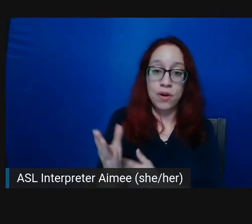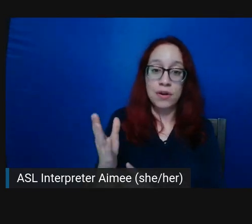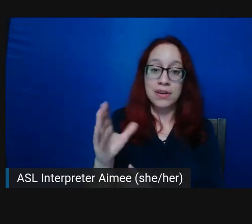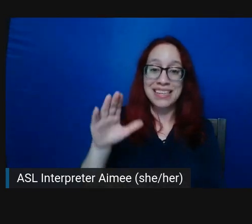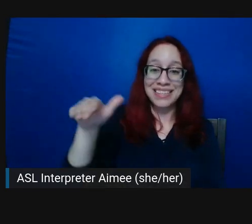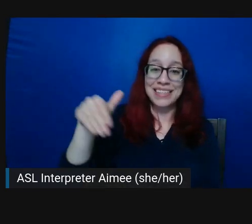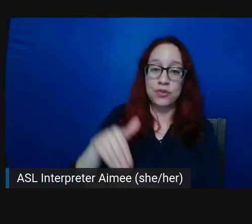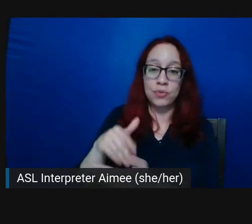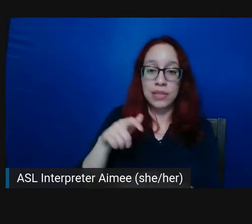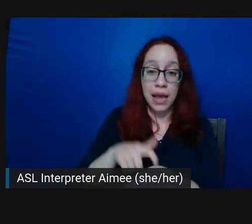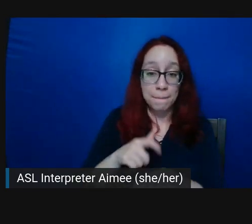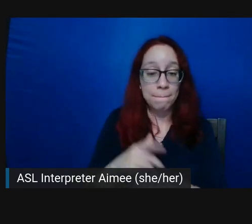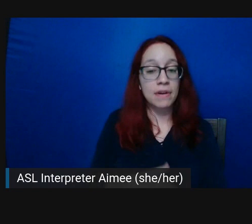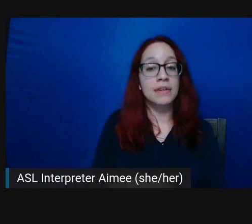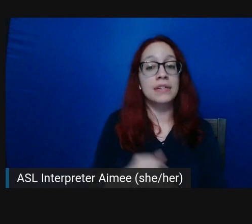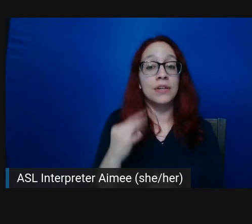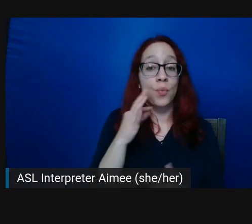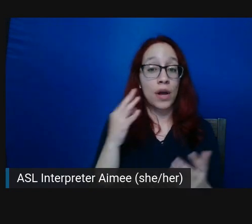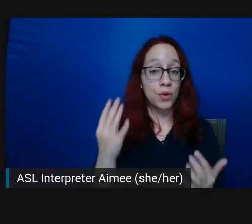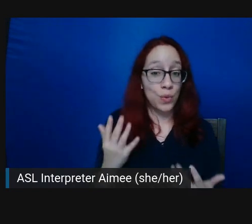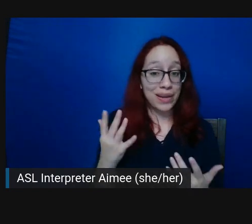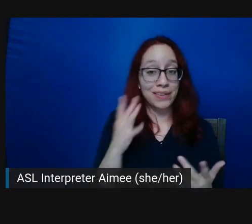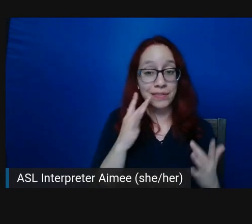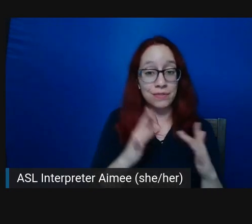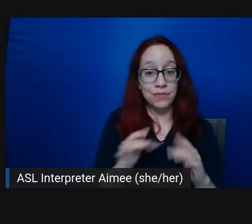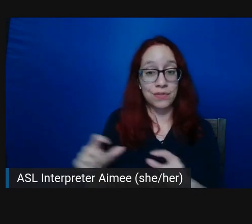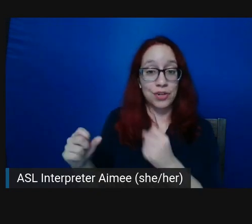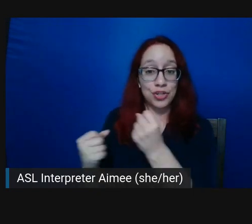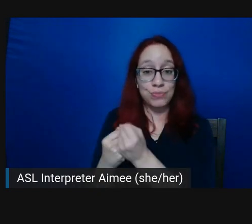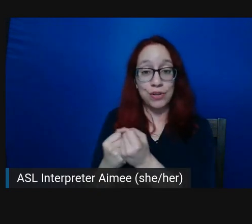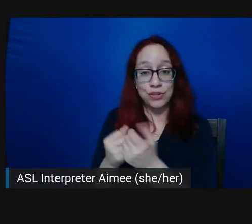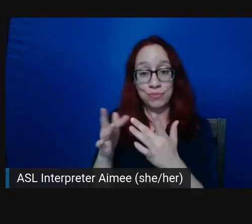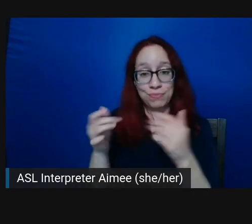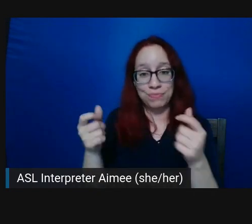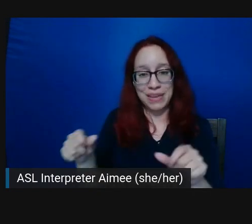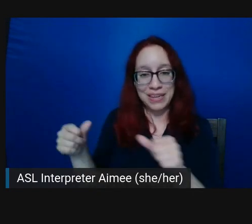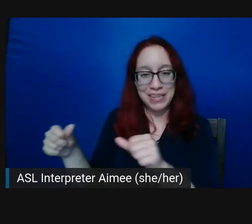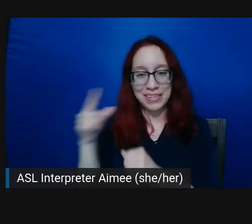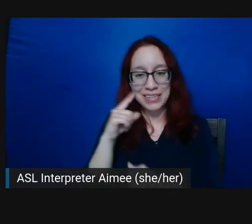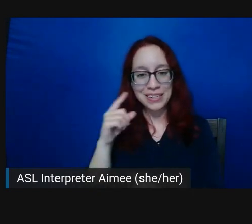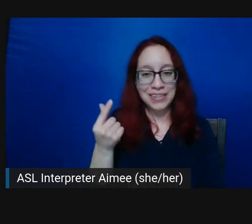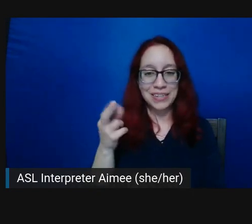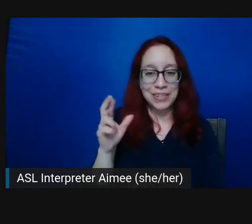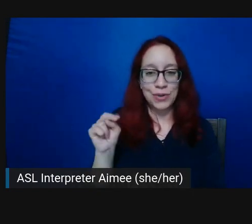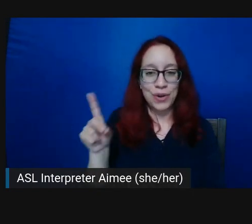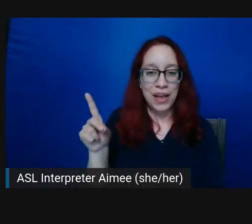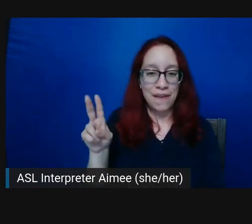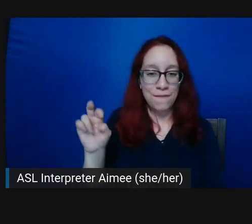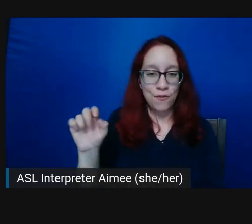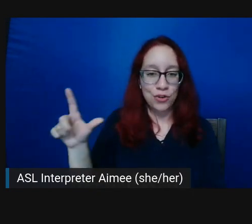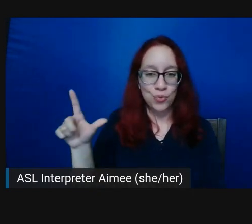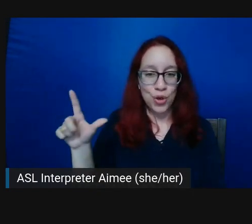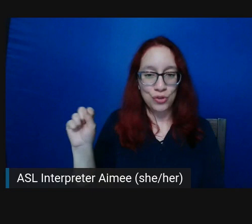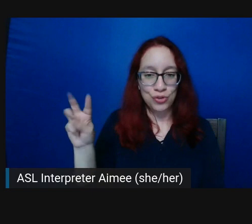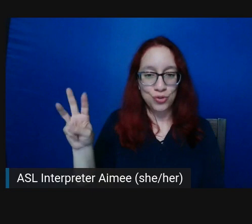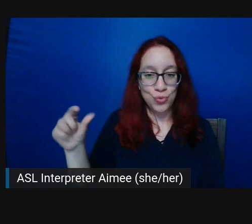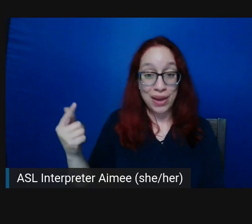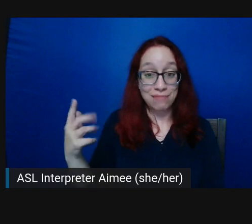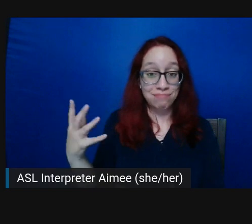While you're waiting, don't forget to visit our sponsor’s pages, grab virtual swag, enter for a chance to win great prizes.